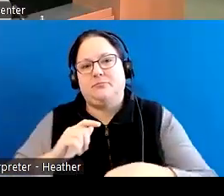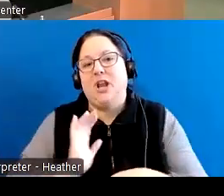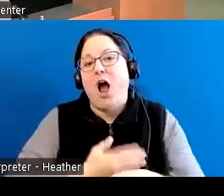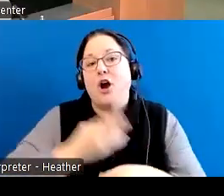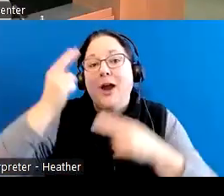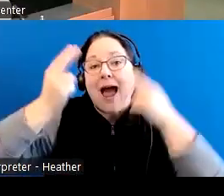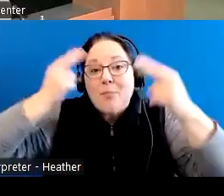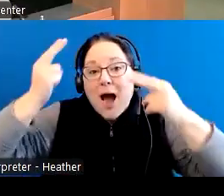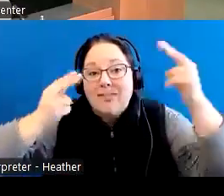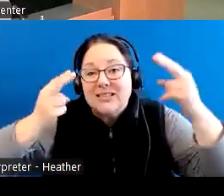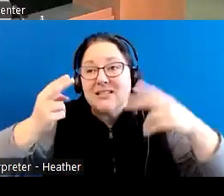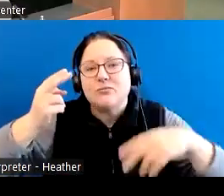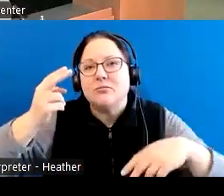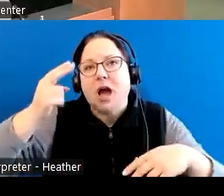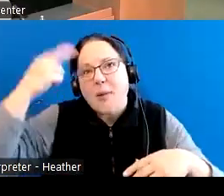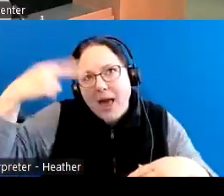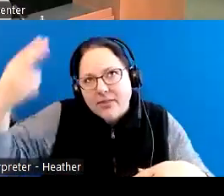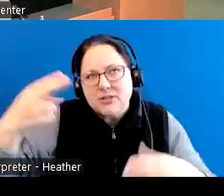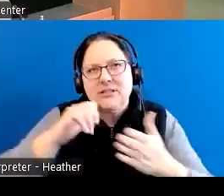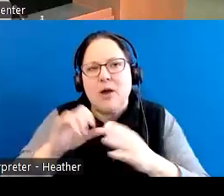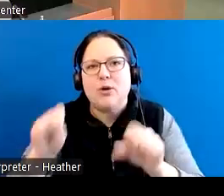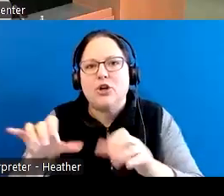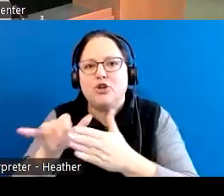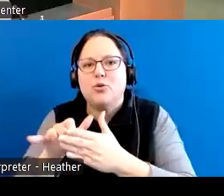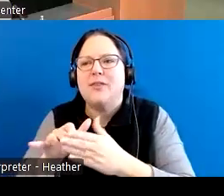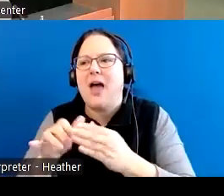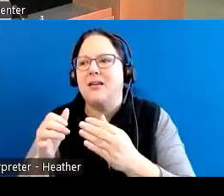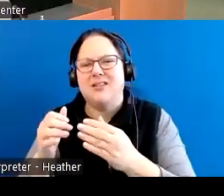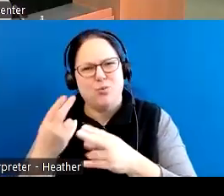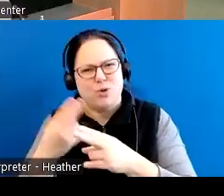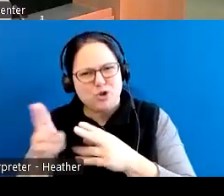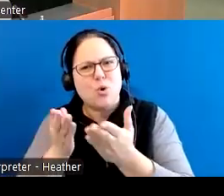with increased service over a shorter amount of time and do it just as safely. Um we could reduce